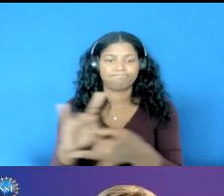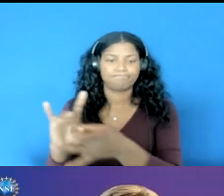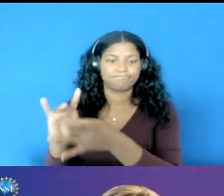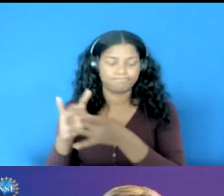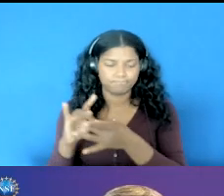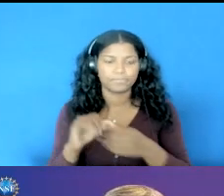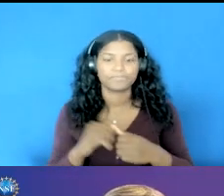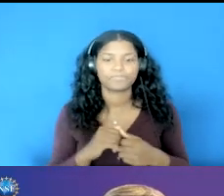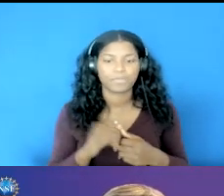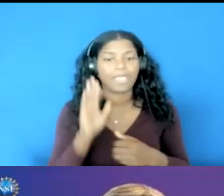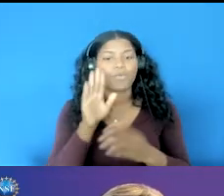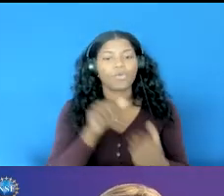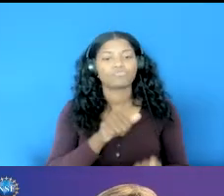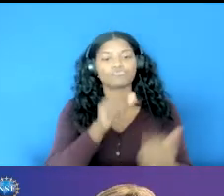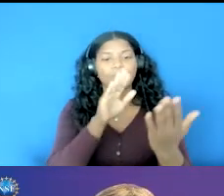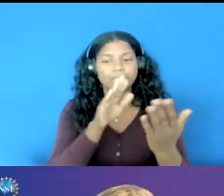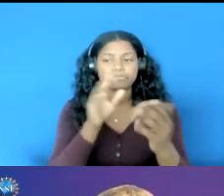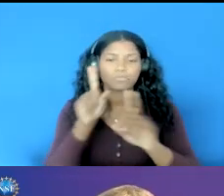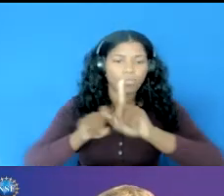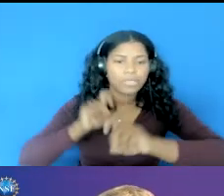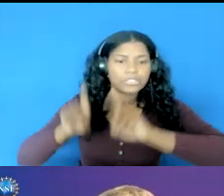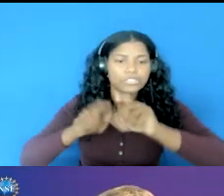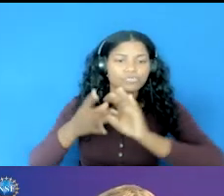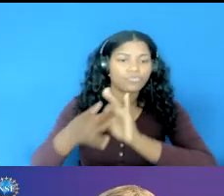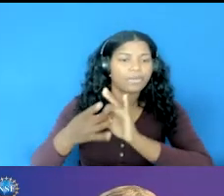to address fundamental questions about biological systems.